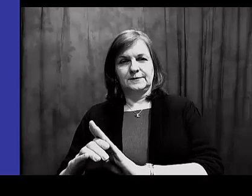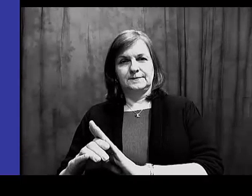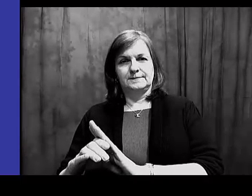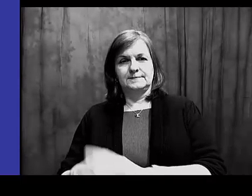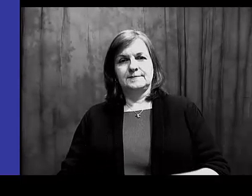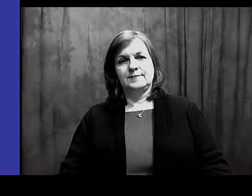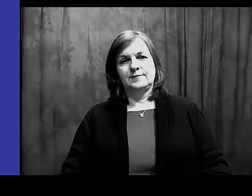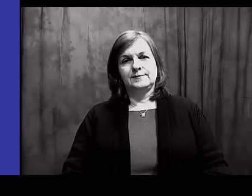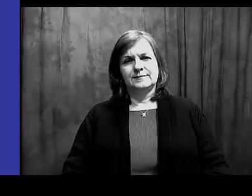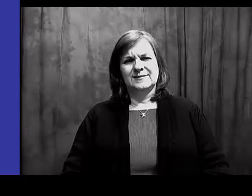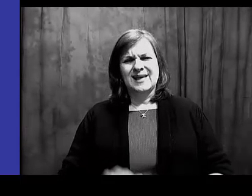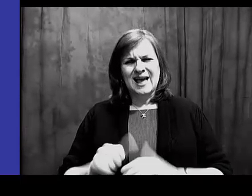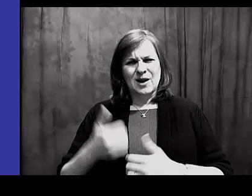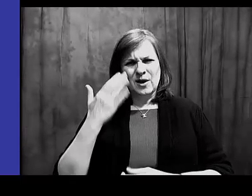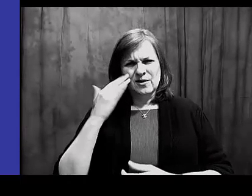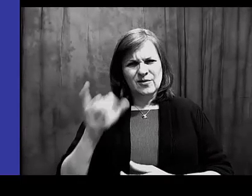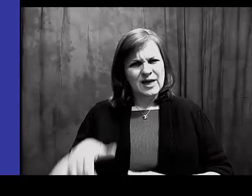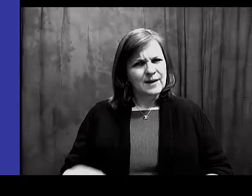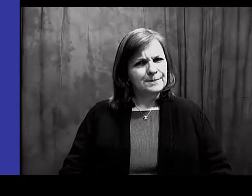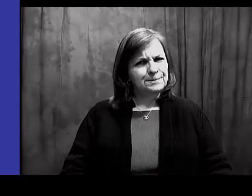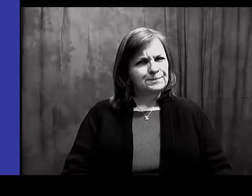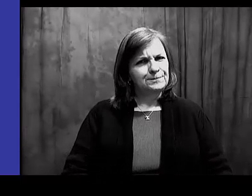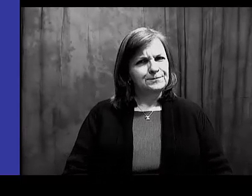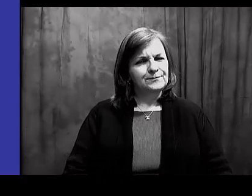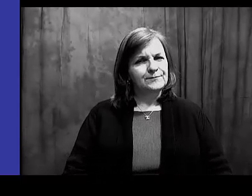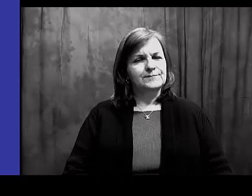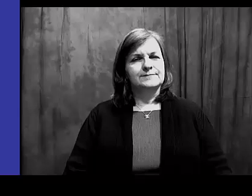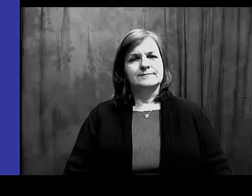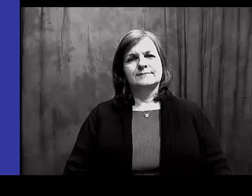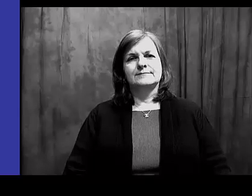for both traits how do I know that??